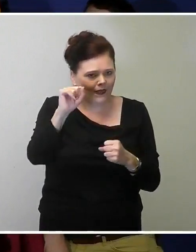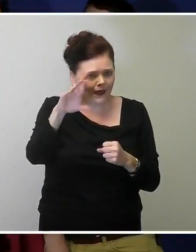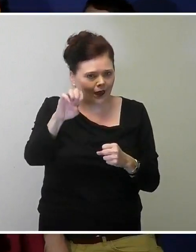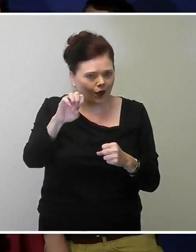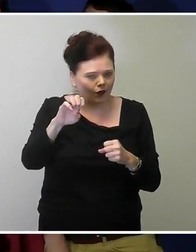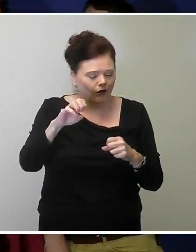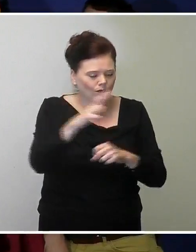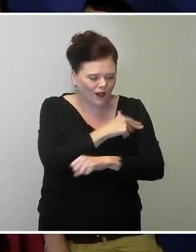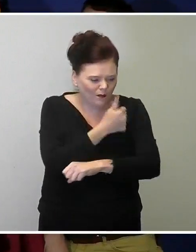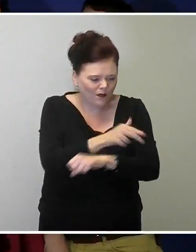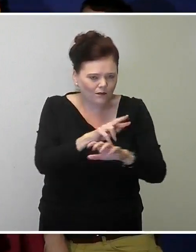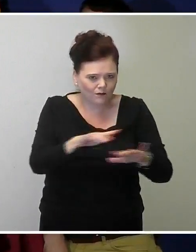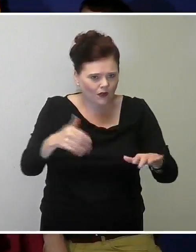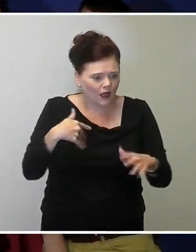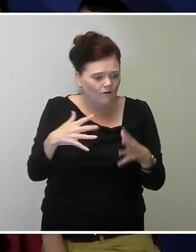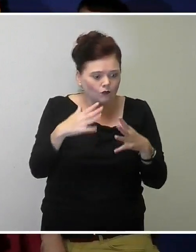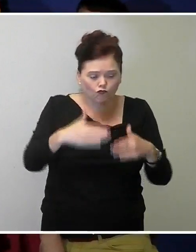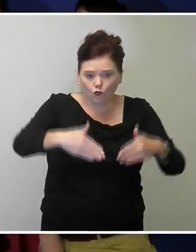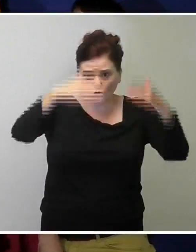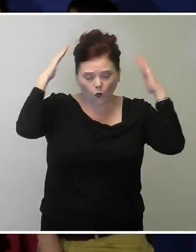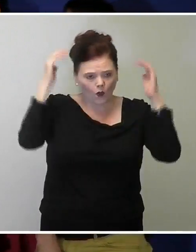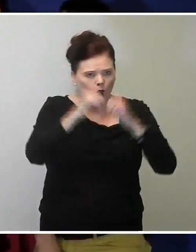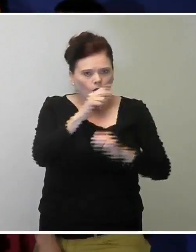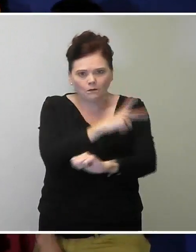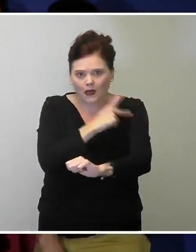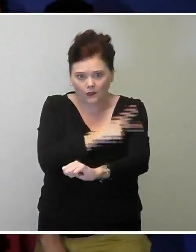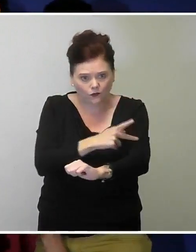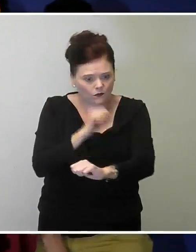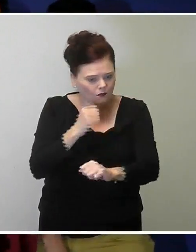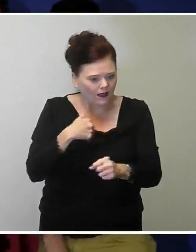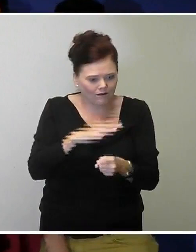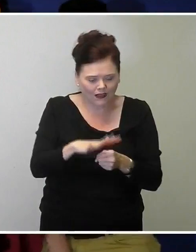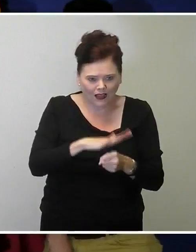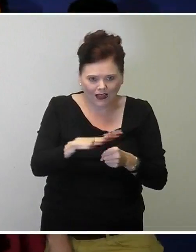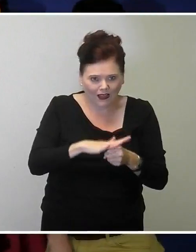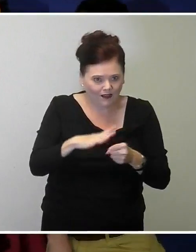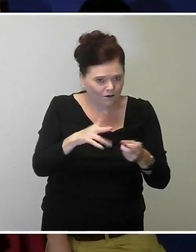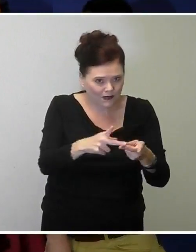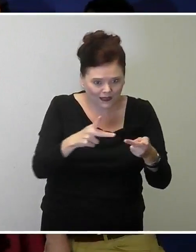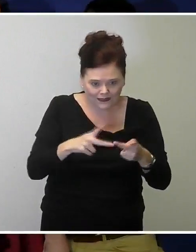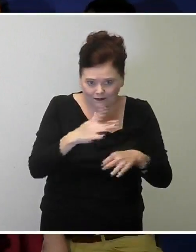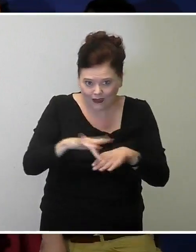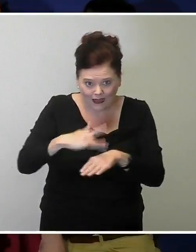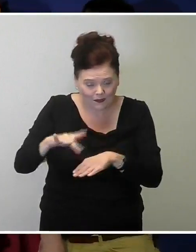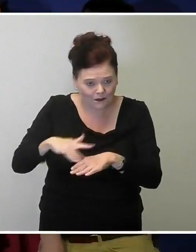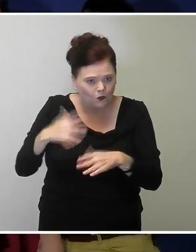IF YOU OPERATE A CHAIN SAW TODAY OUR HEALTHCARE SYSTEM HAS A LOT OF PRESSURE ON IT RIGHT NOW FOR